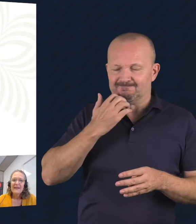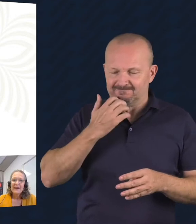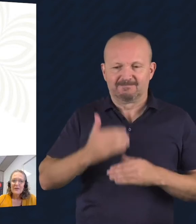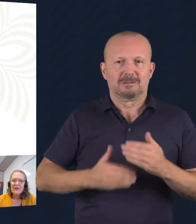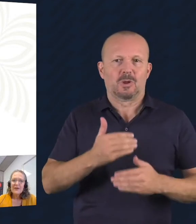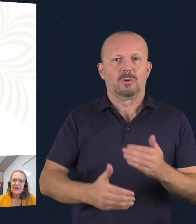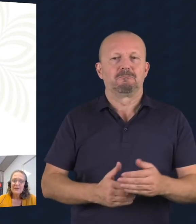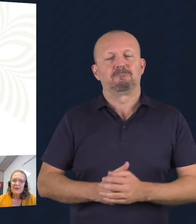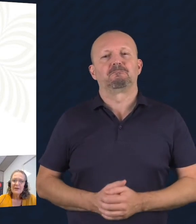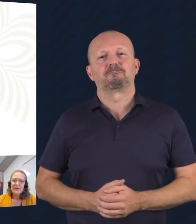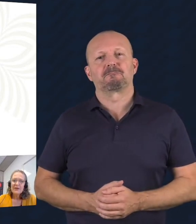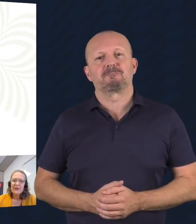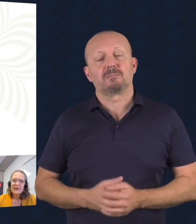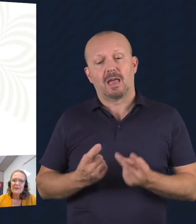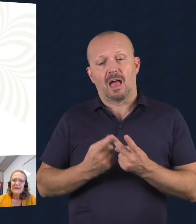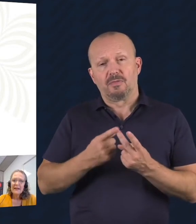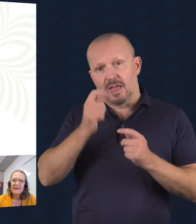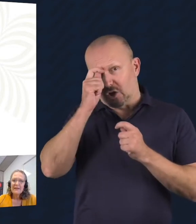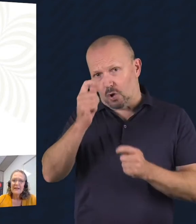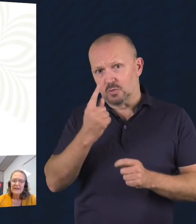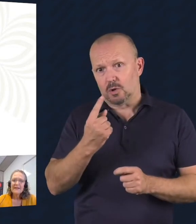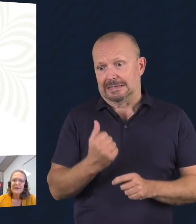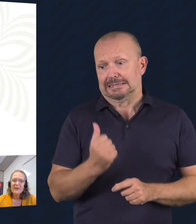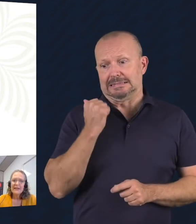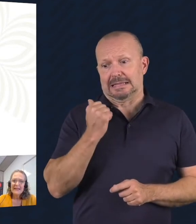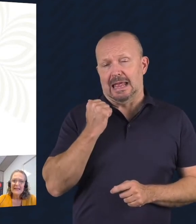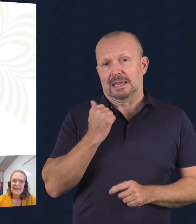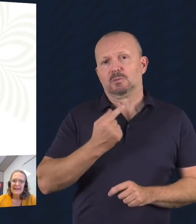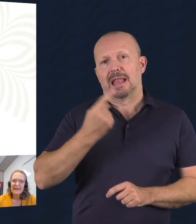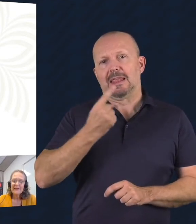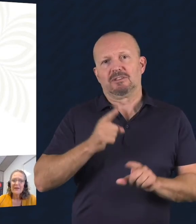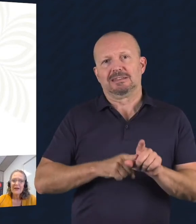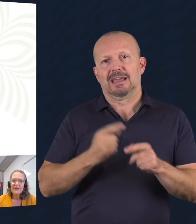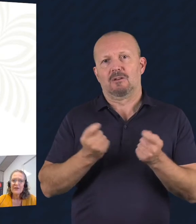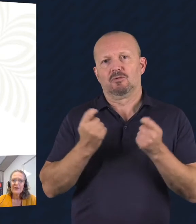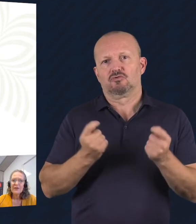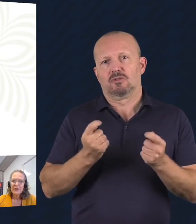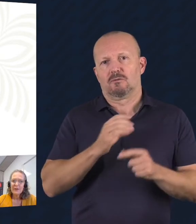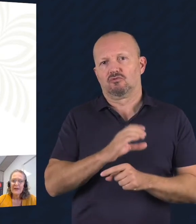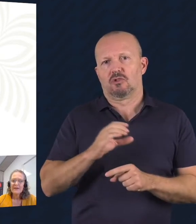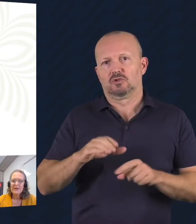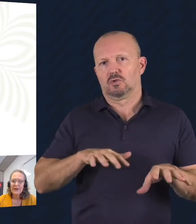I'd also like to acknowledge that it was 11 years ago yesterday that the Christchurch Earthquake struck.